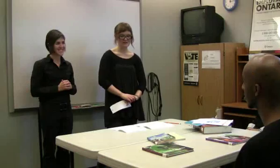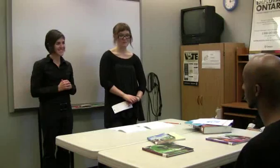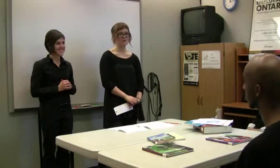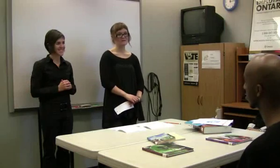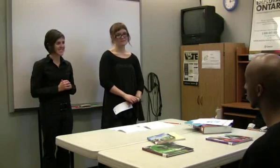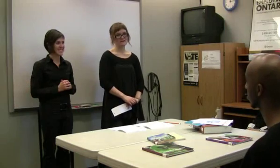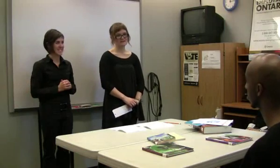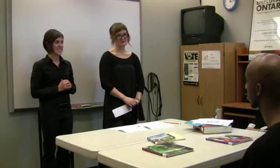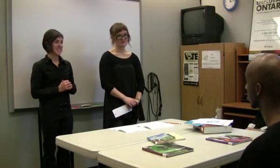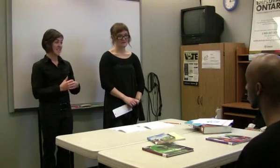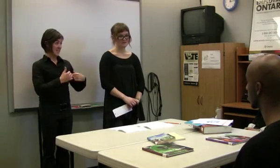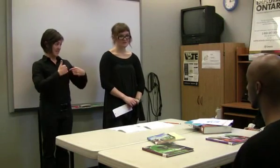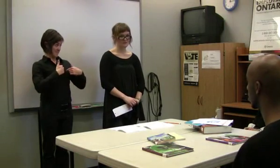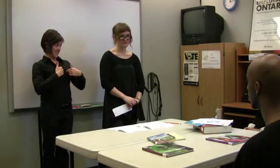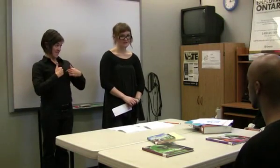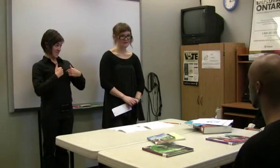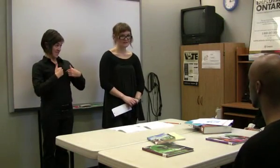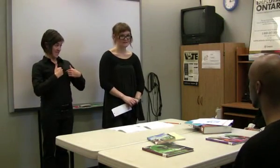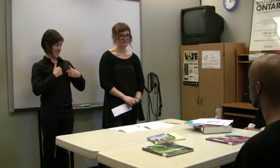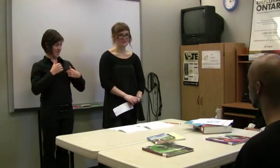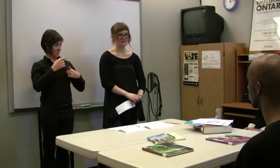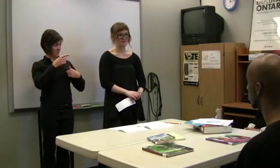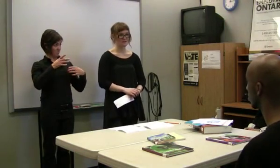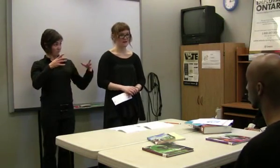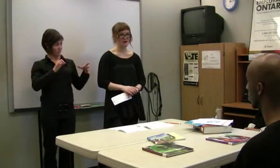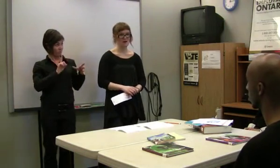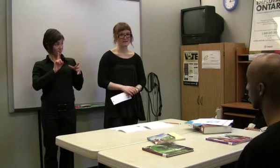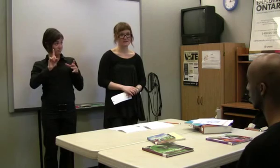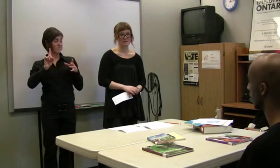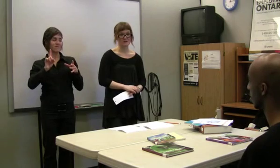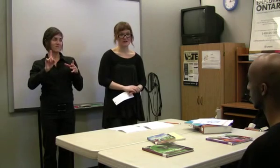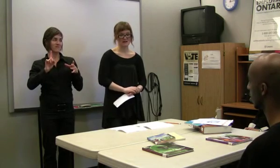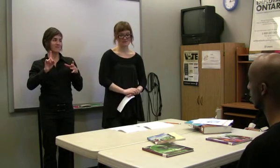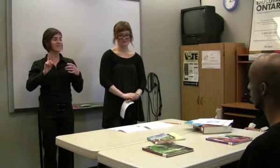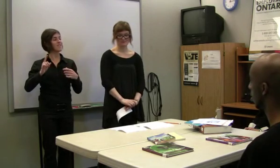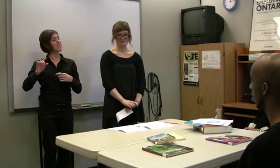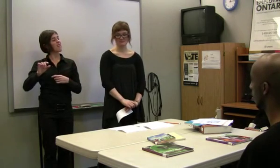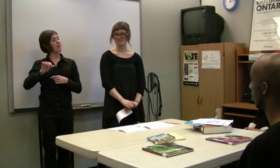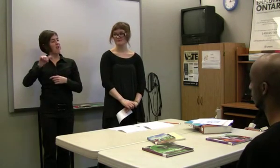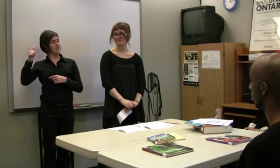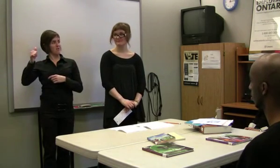I will not be doing the tour.